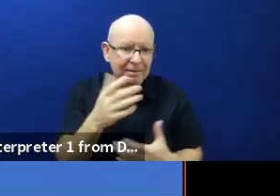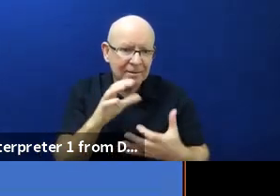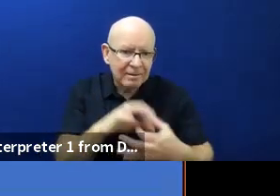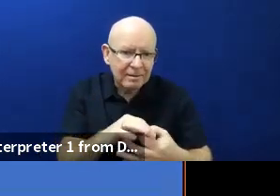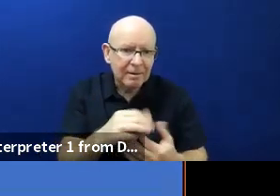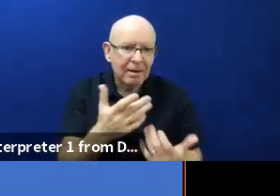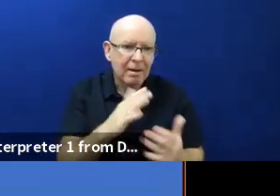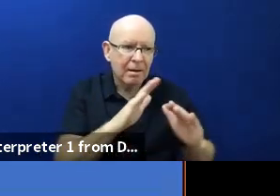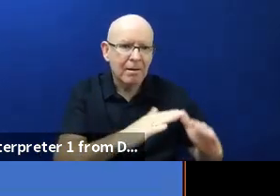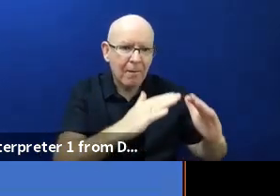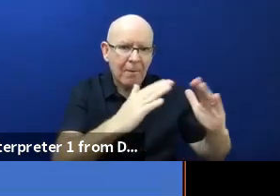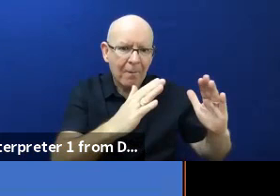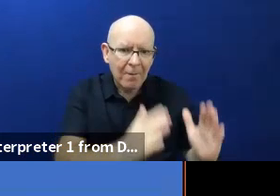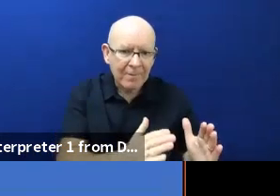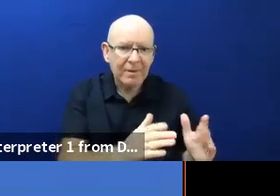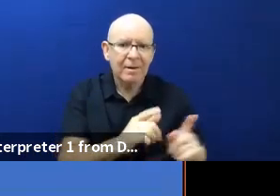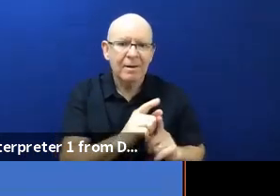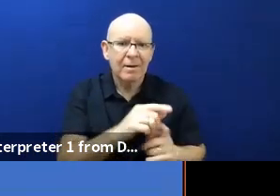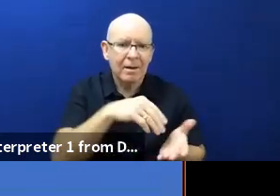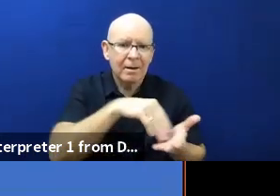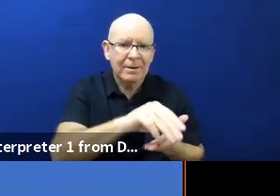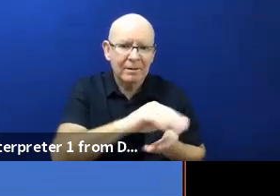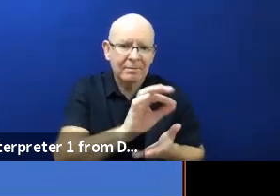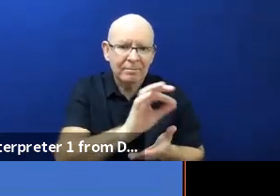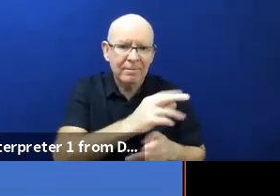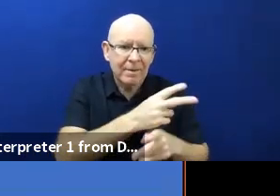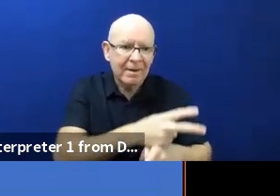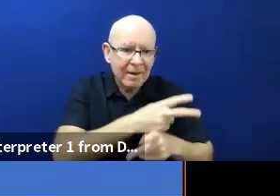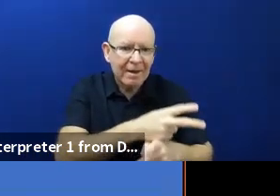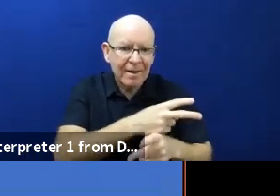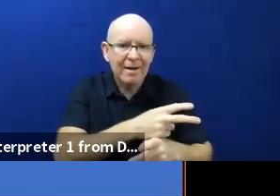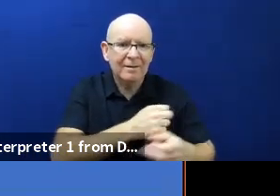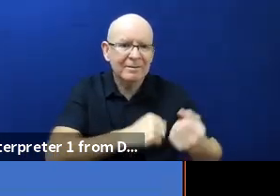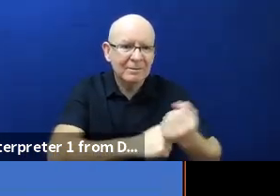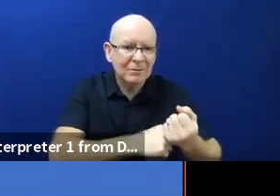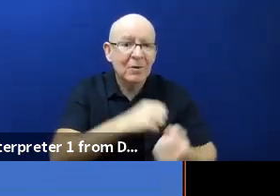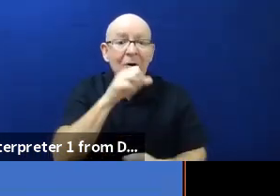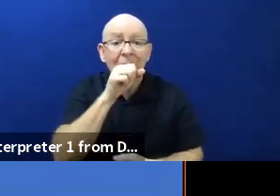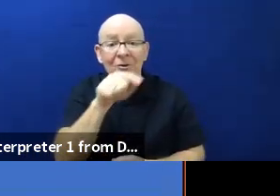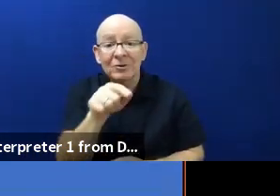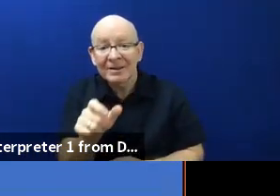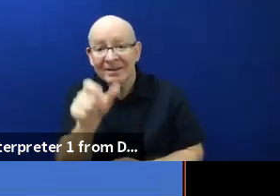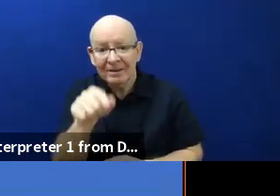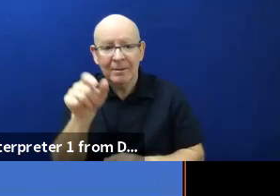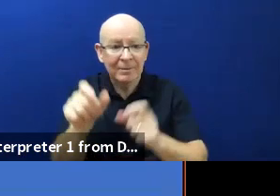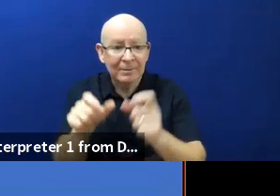while the blue bars the minimum support is often under poverty line except for people with physical